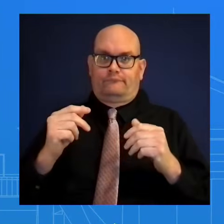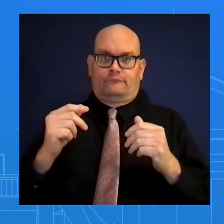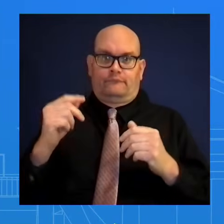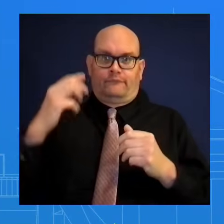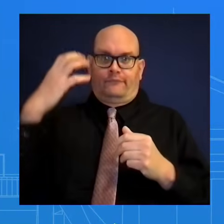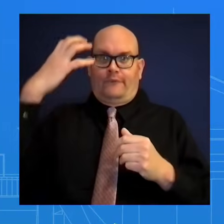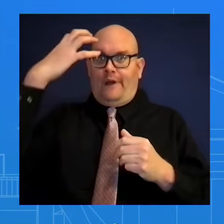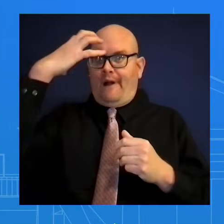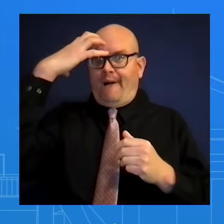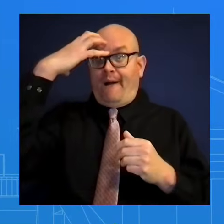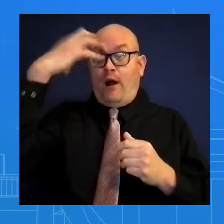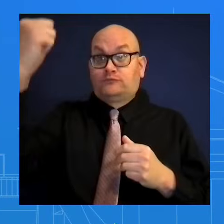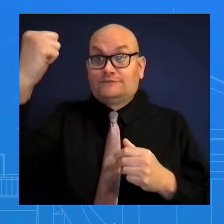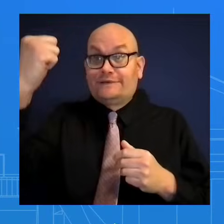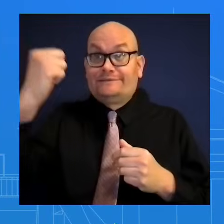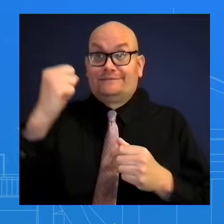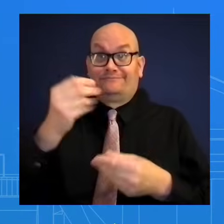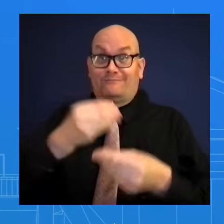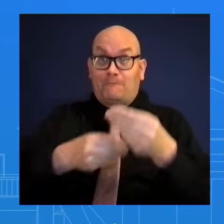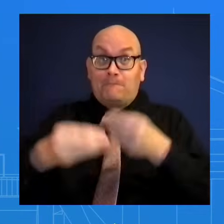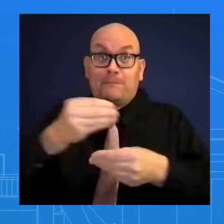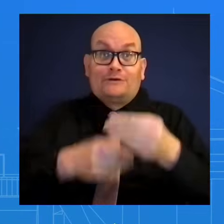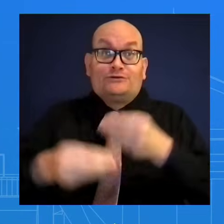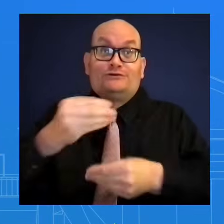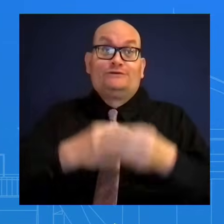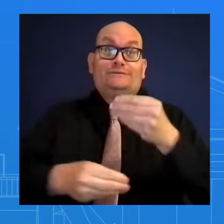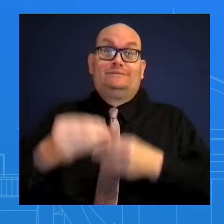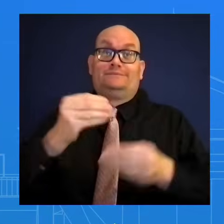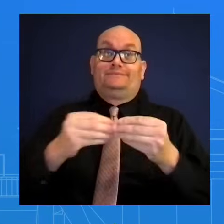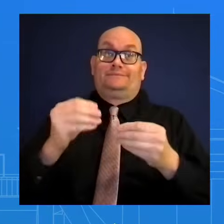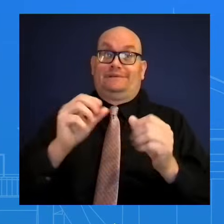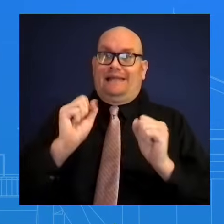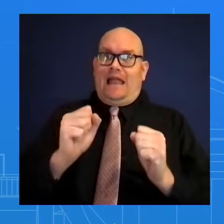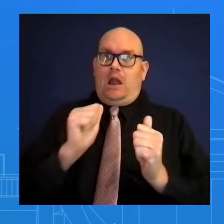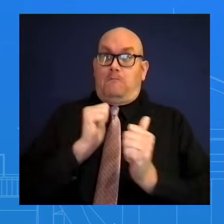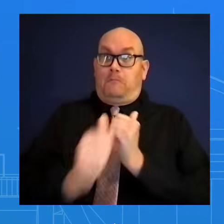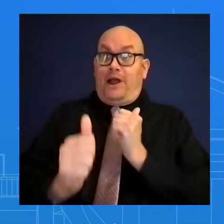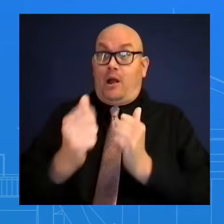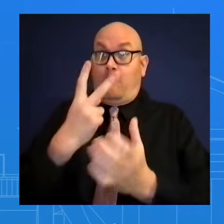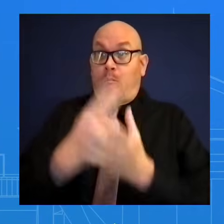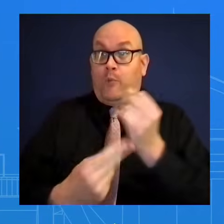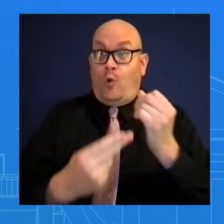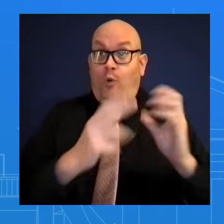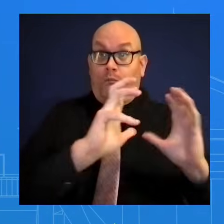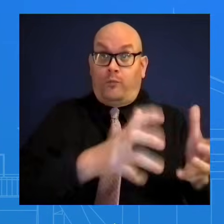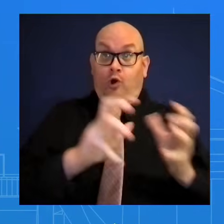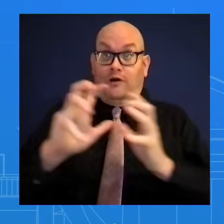And he said that when he lands, he -- by the time he lands in Colorado, that he hopes that the House would have moved forward.